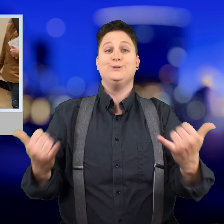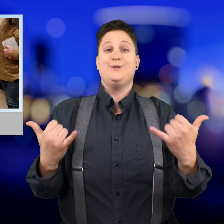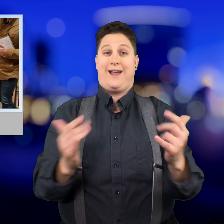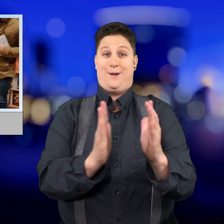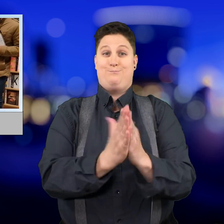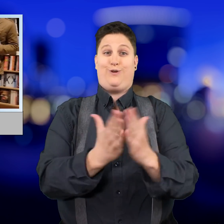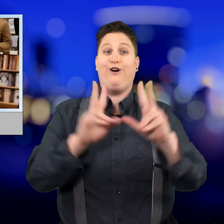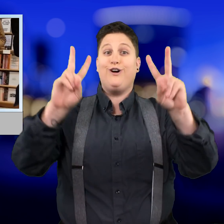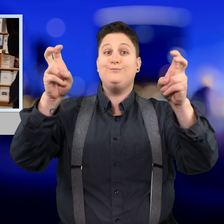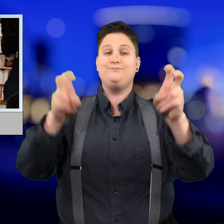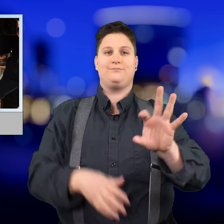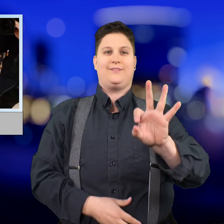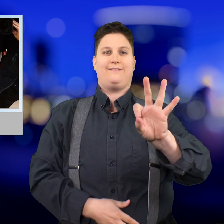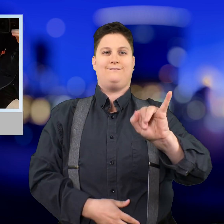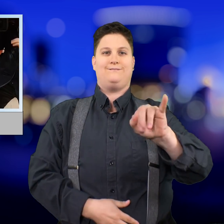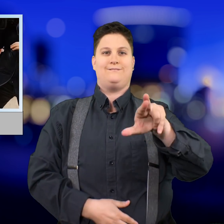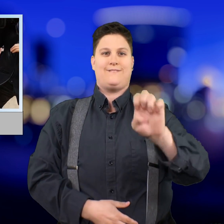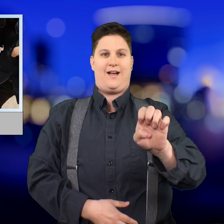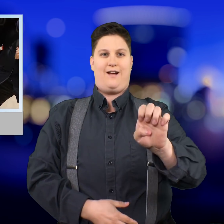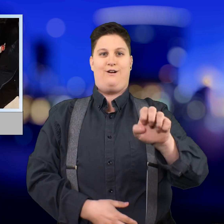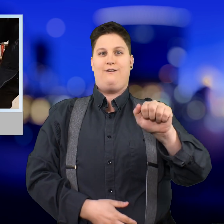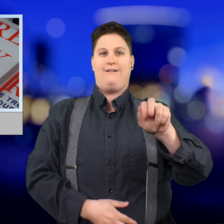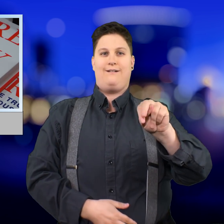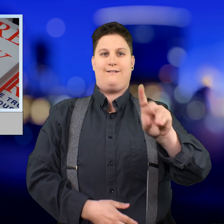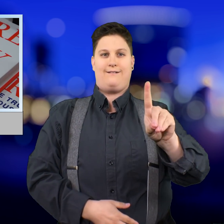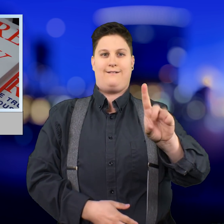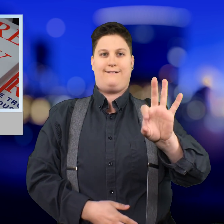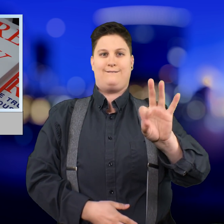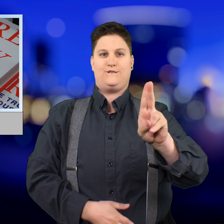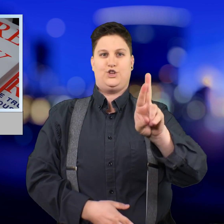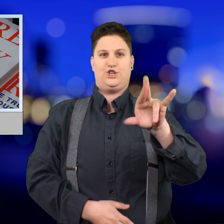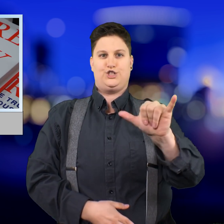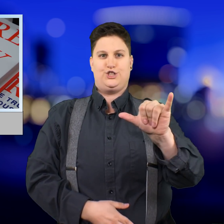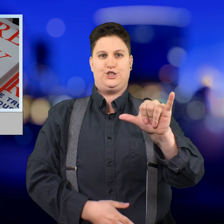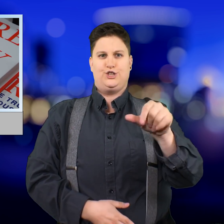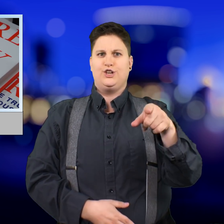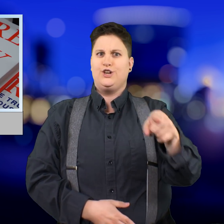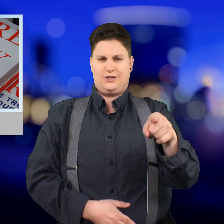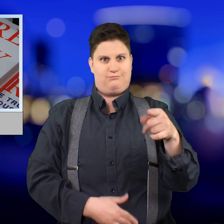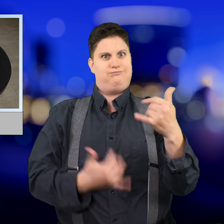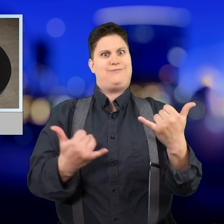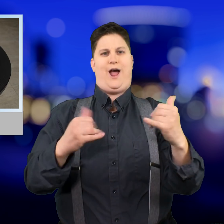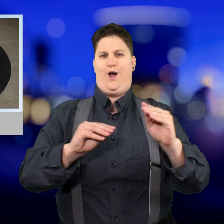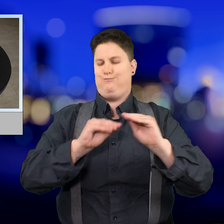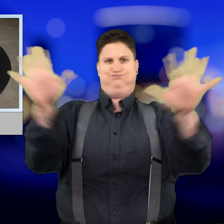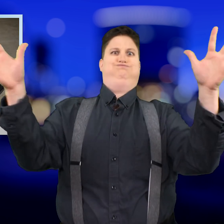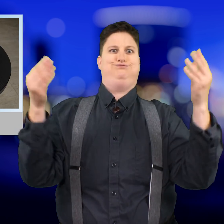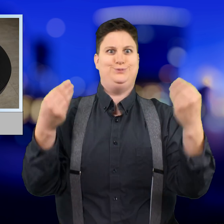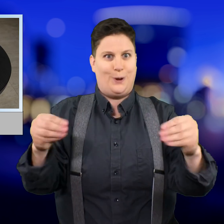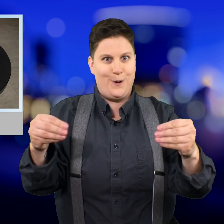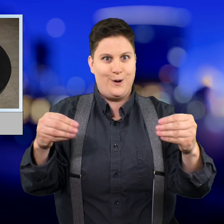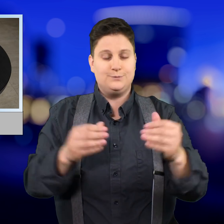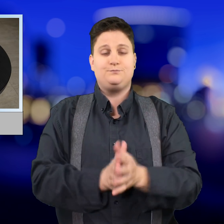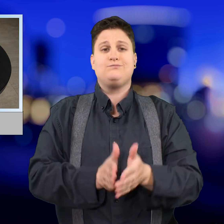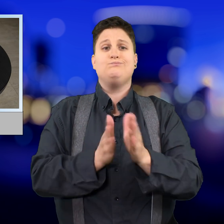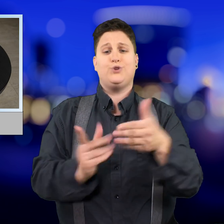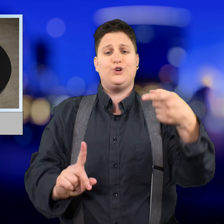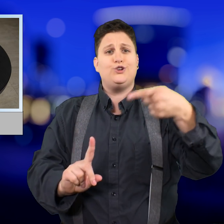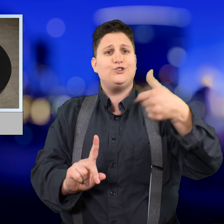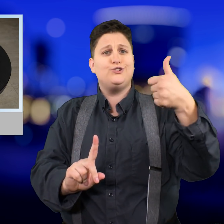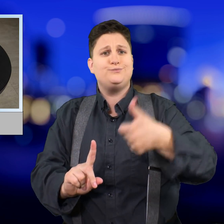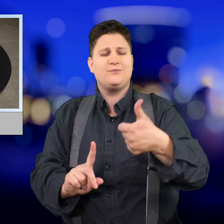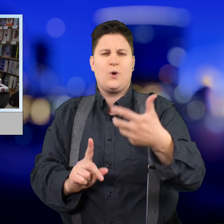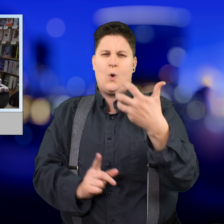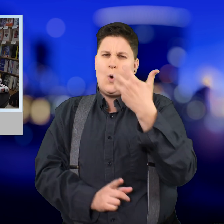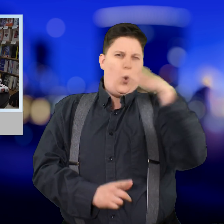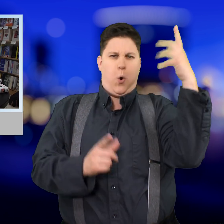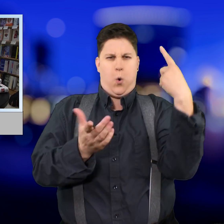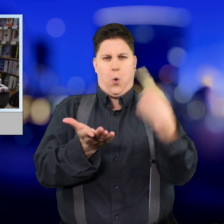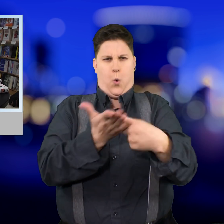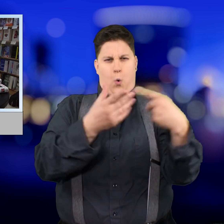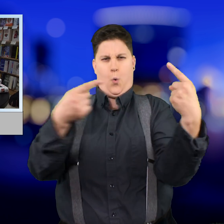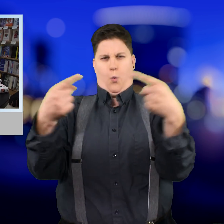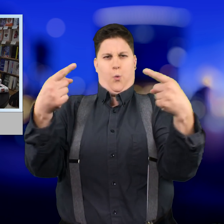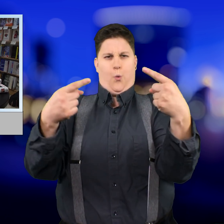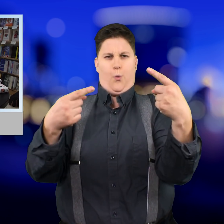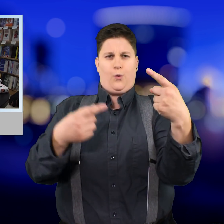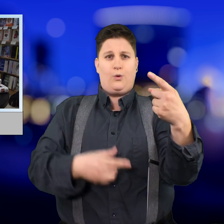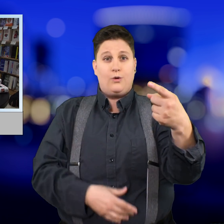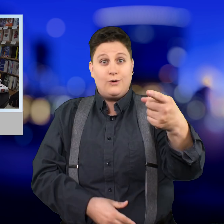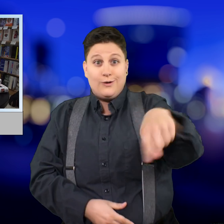The highly-controversial book "Fire and Fury" hit store shelves today.